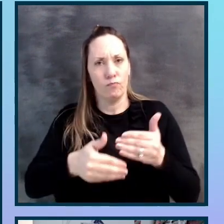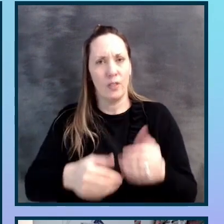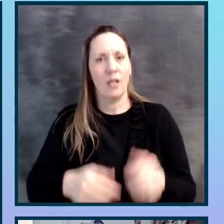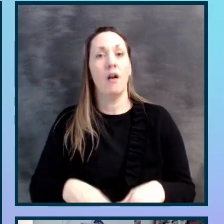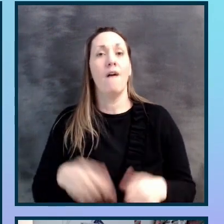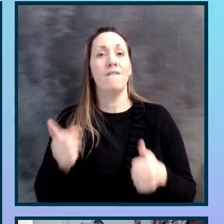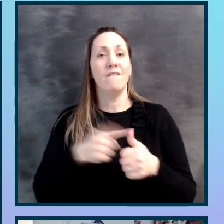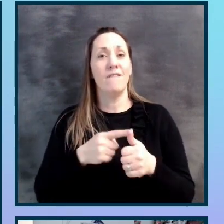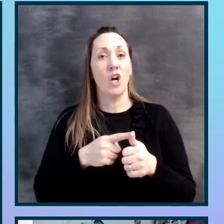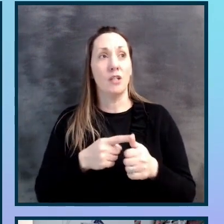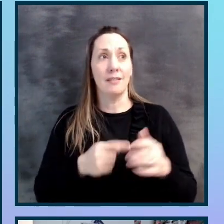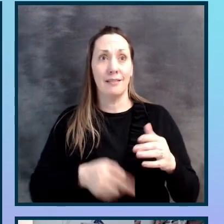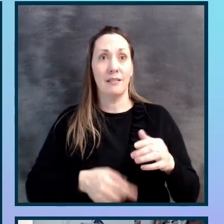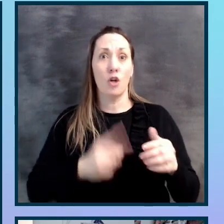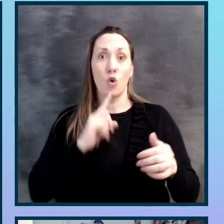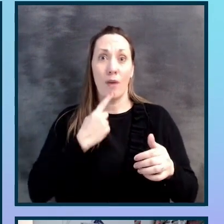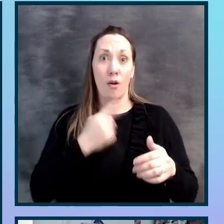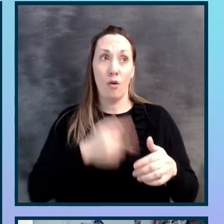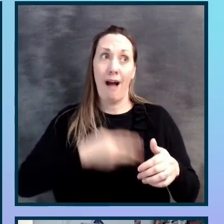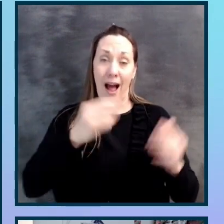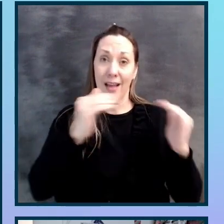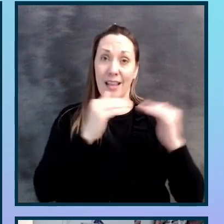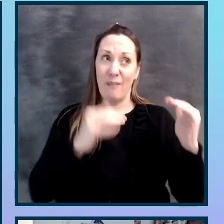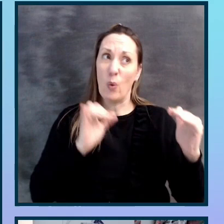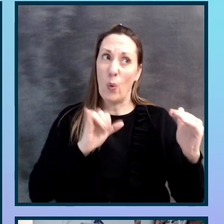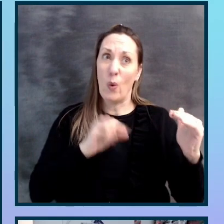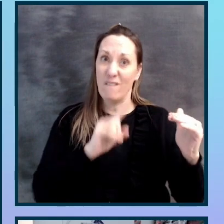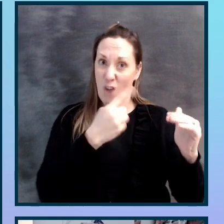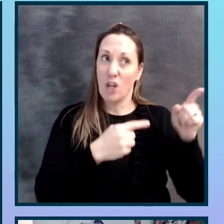because these products were already being used by teachers and students.